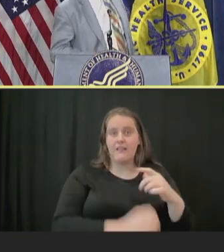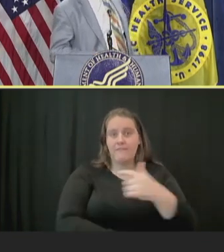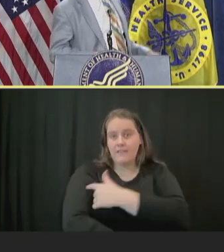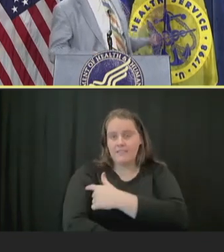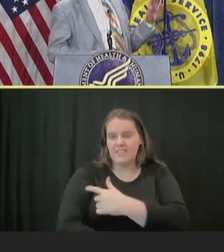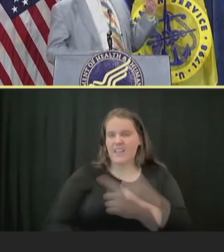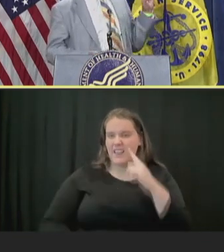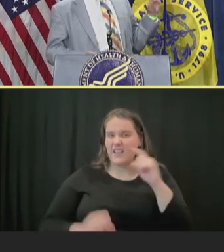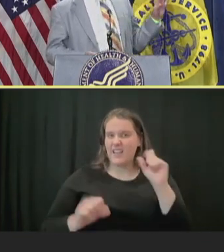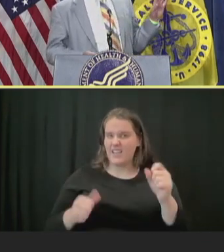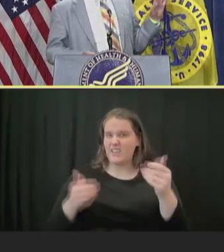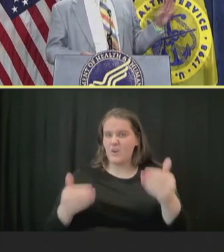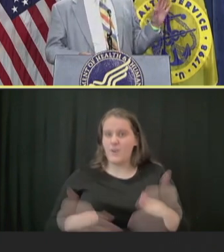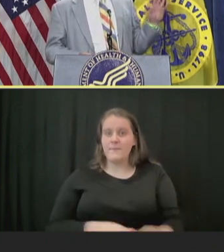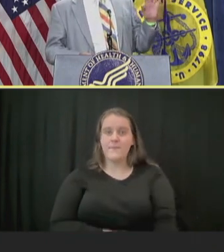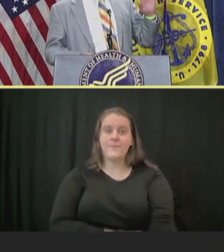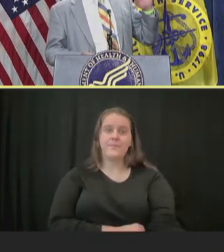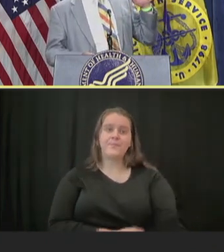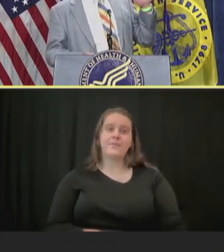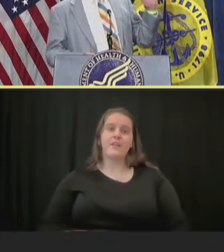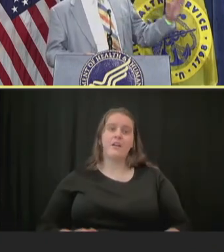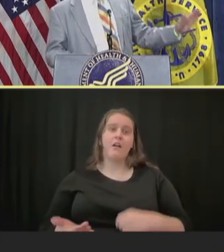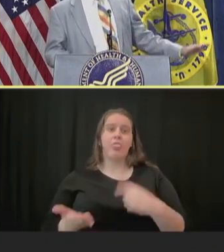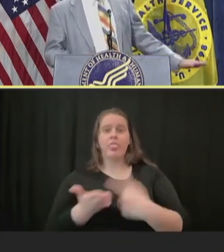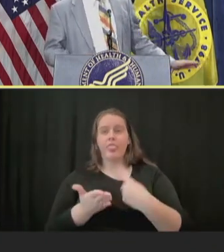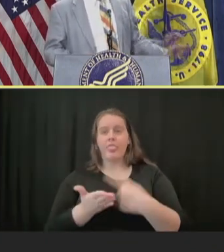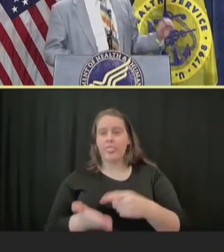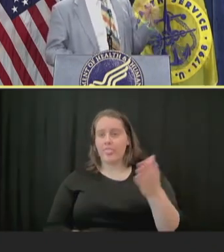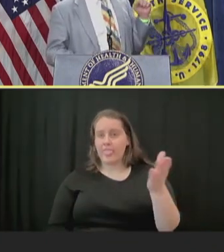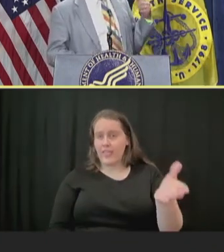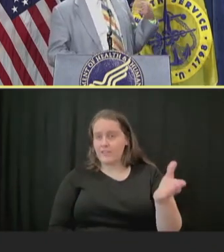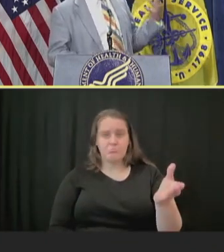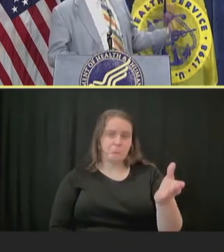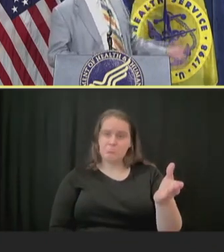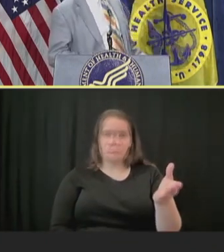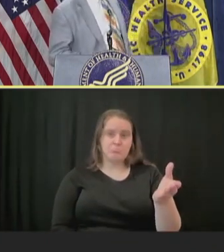So, I'm not going to spend any time on this because all the other speakers have